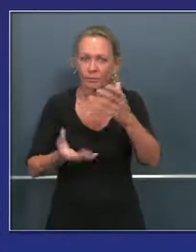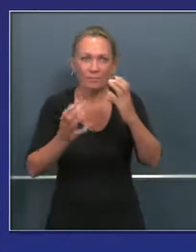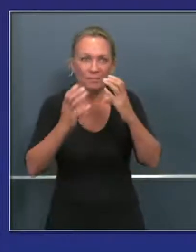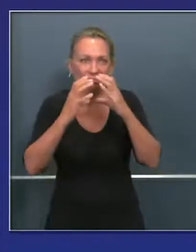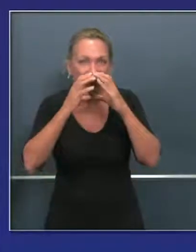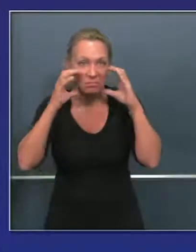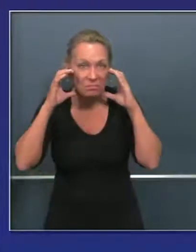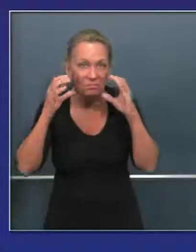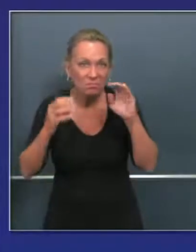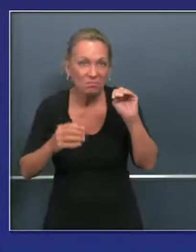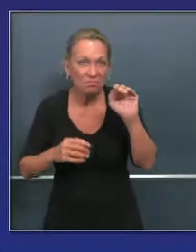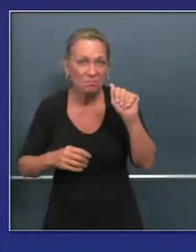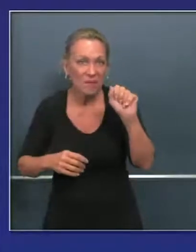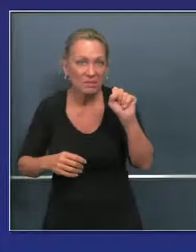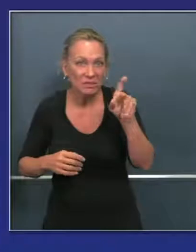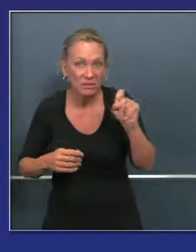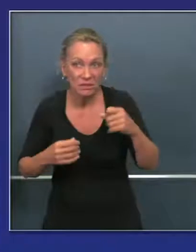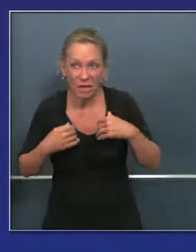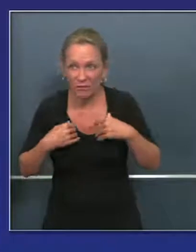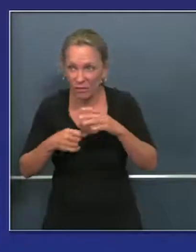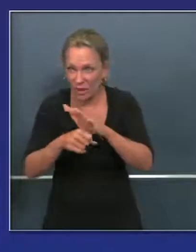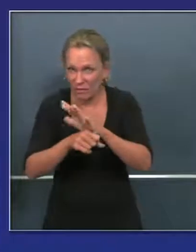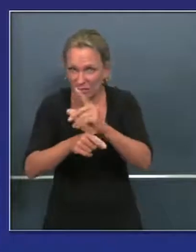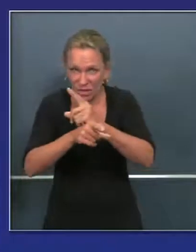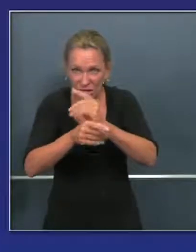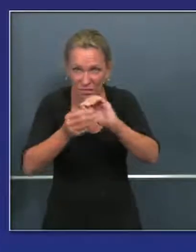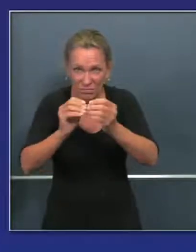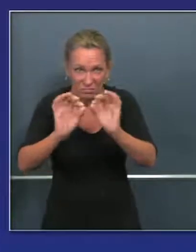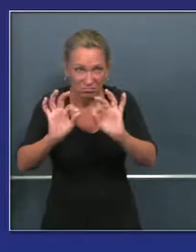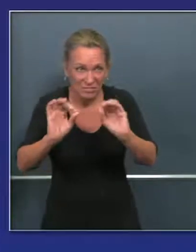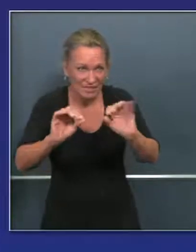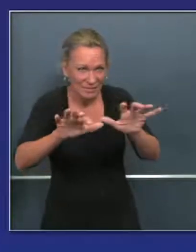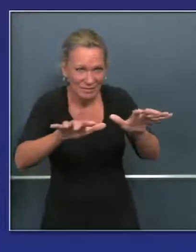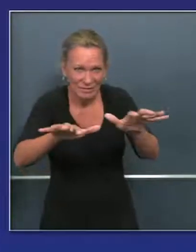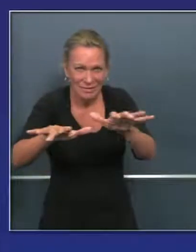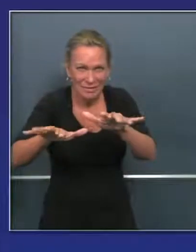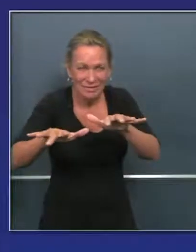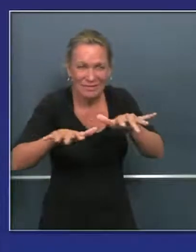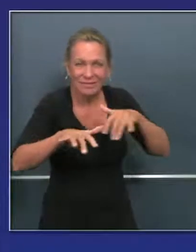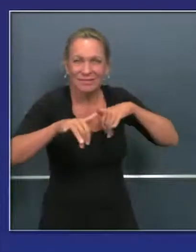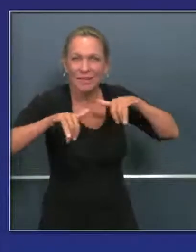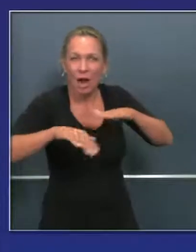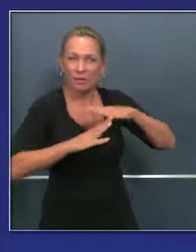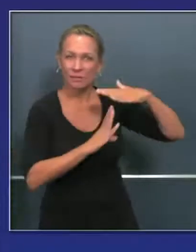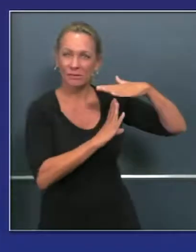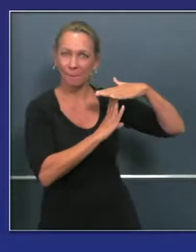slide you'll see reflected our current capacity as it relates to hospital beds in the state just shy